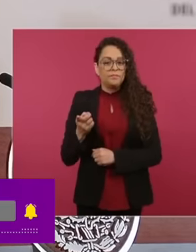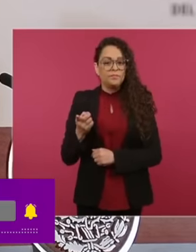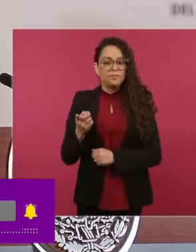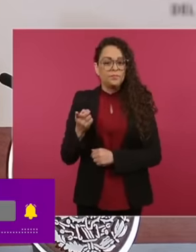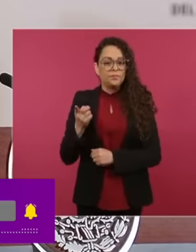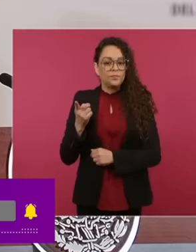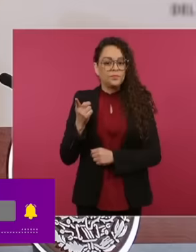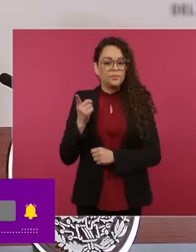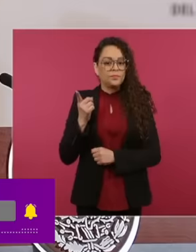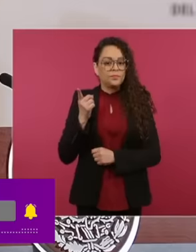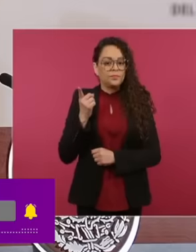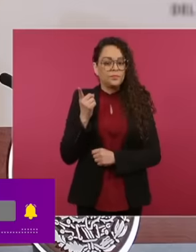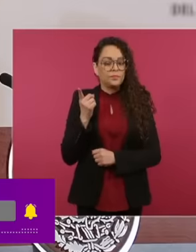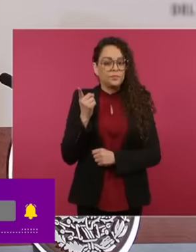in the universities of the United